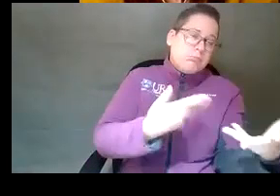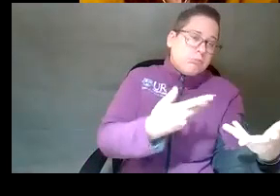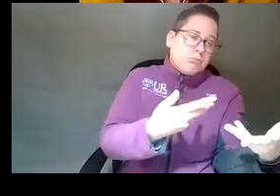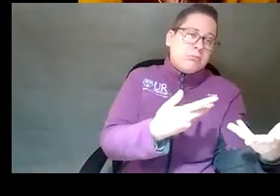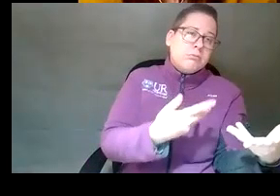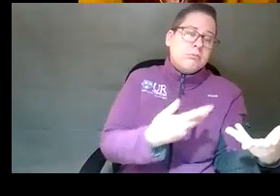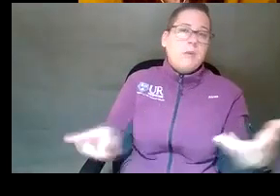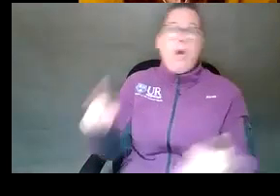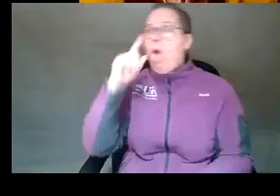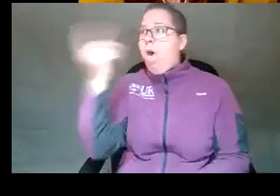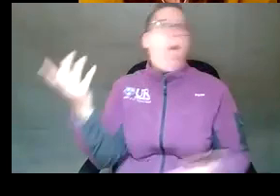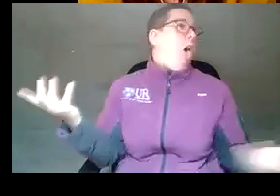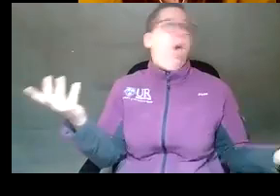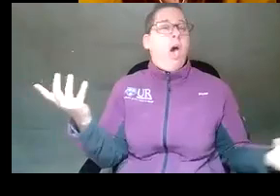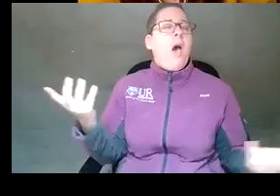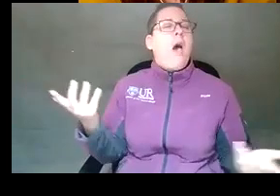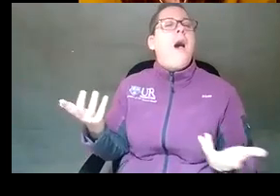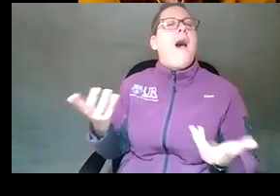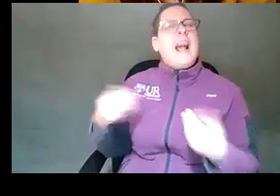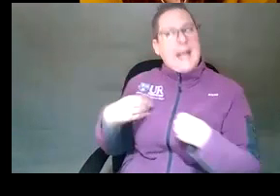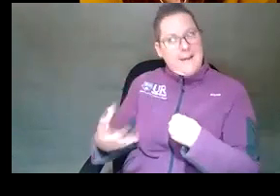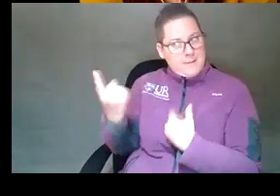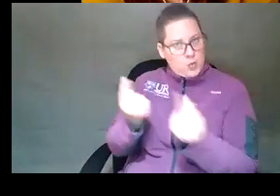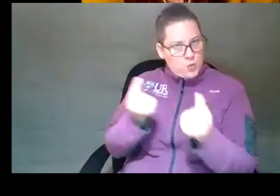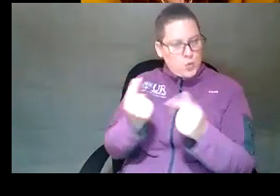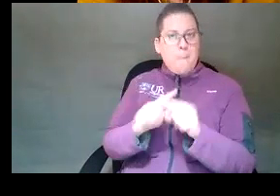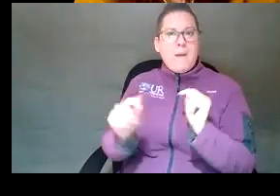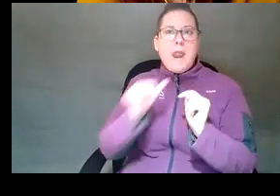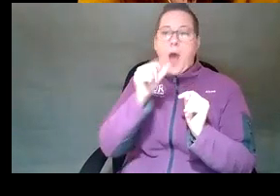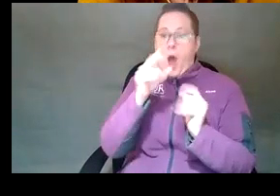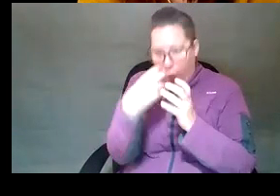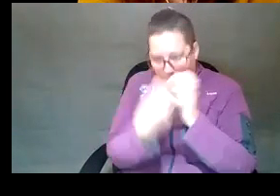they can't kind of be able to answer questions or do something that the provider may need them to do